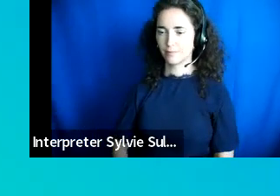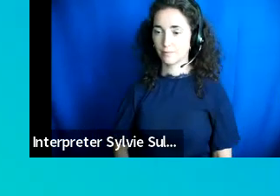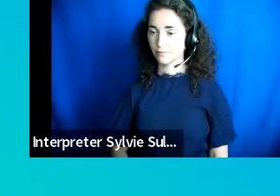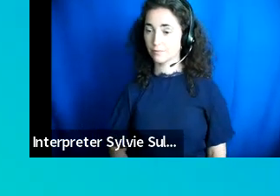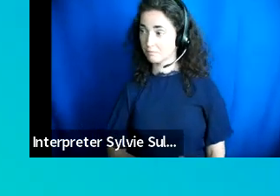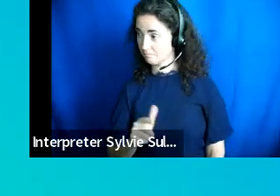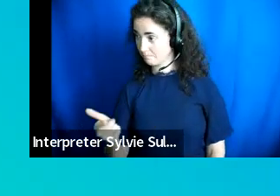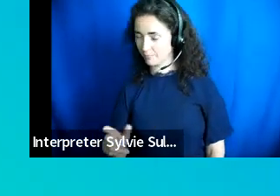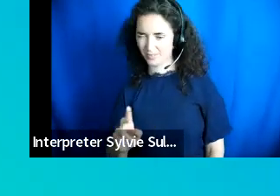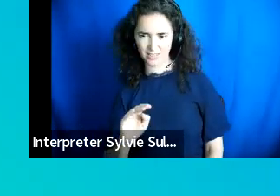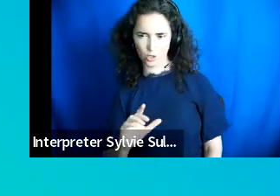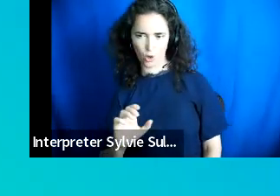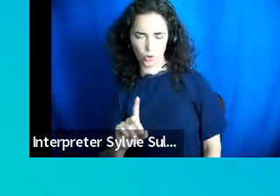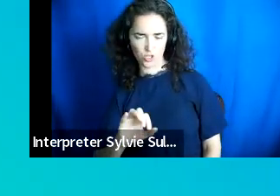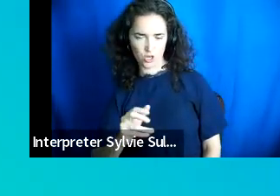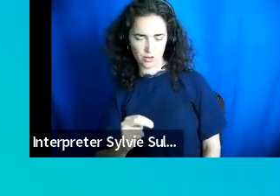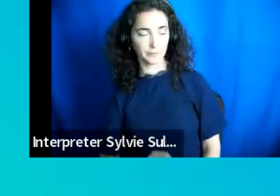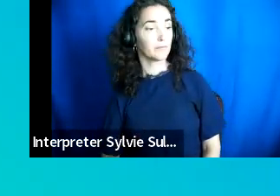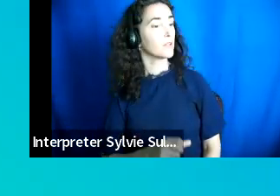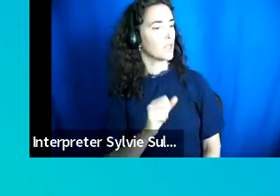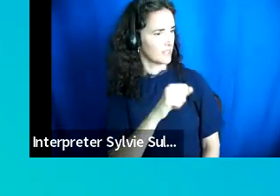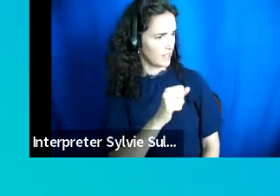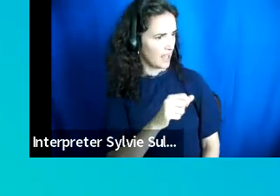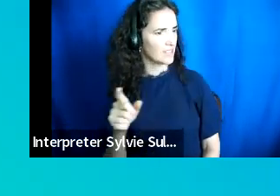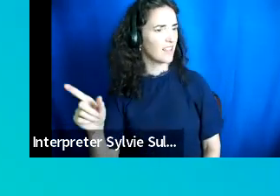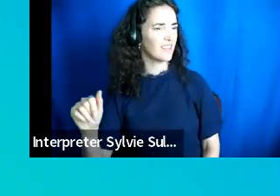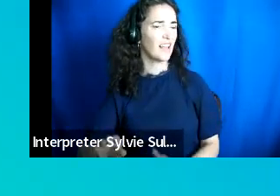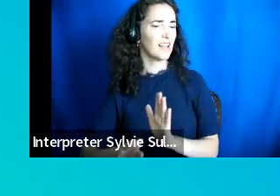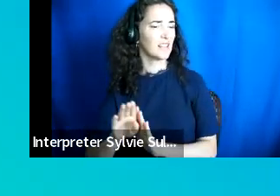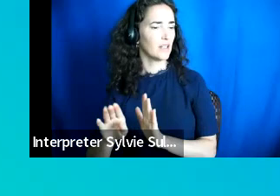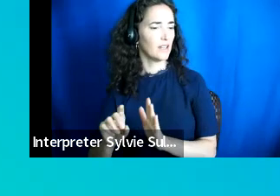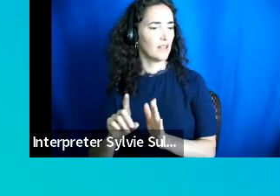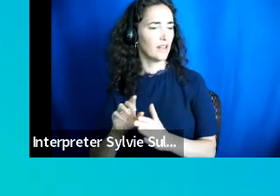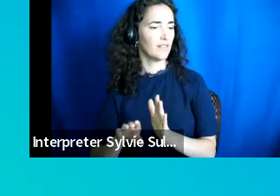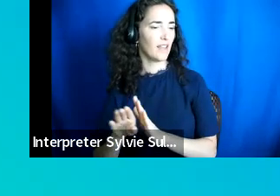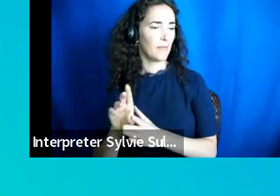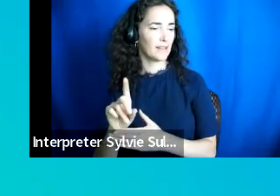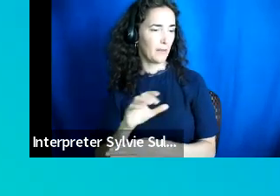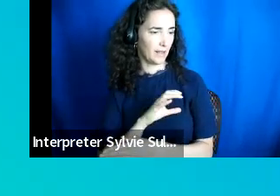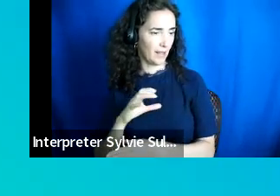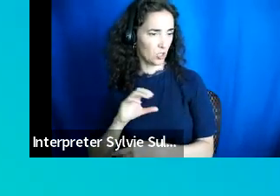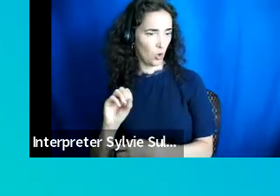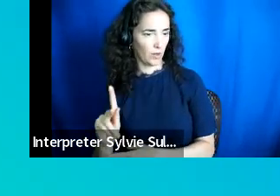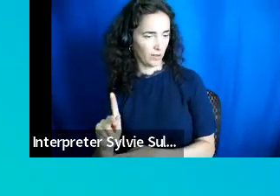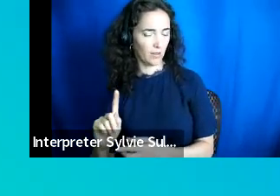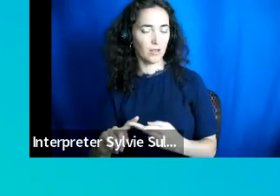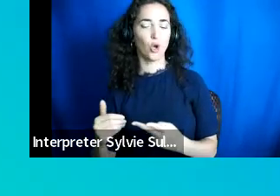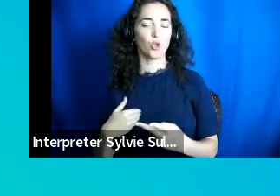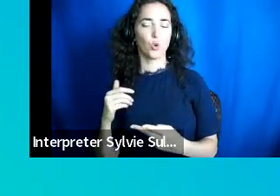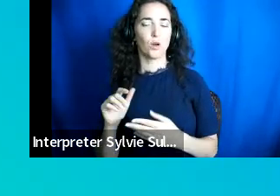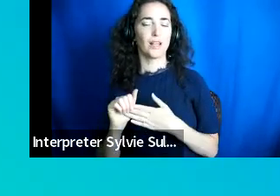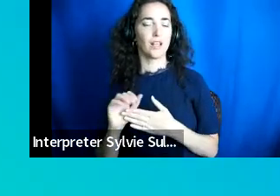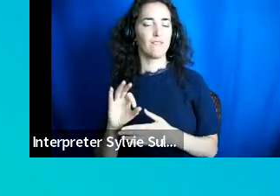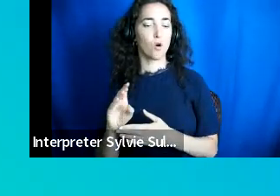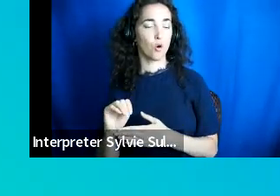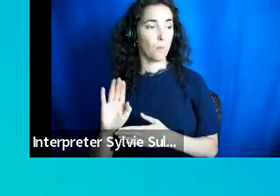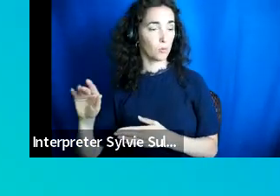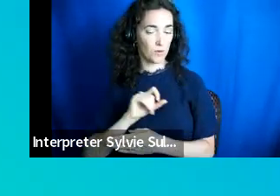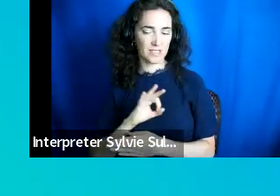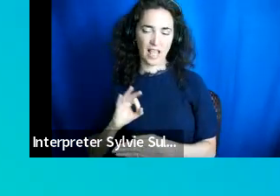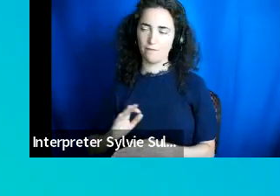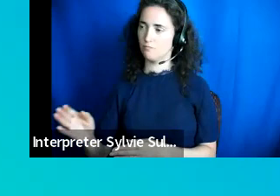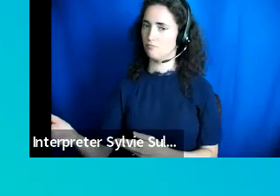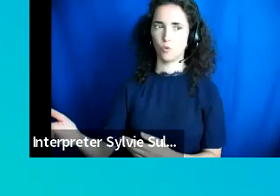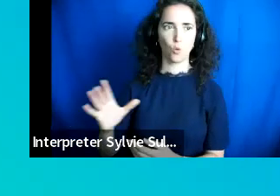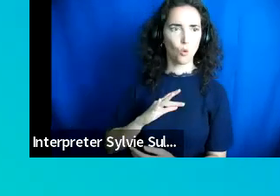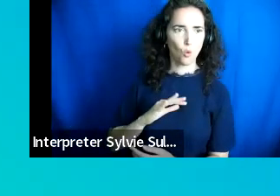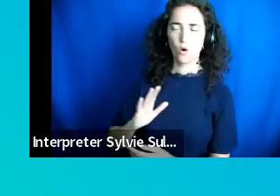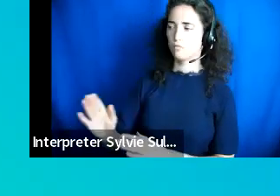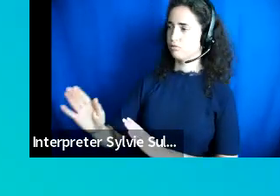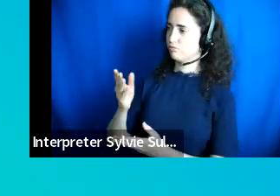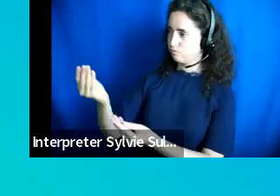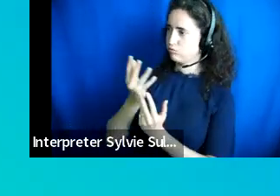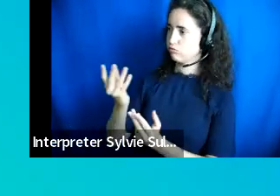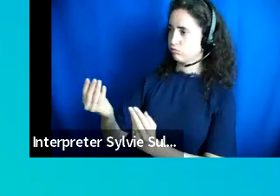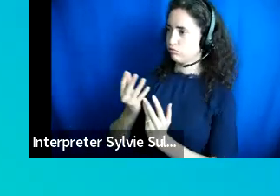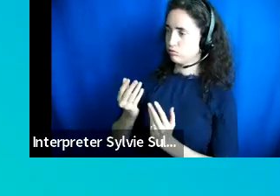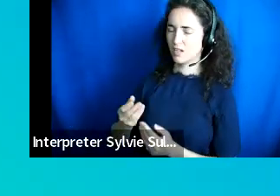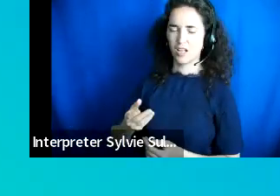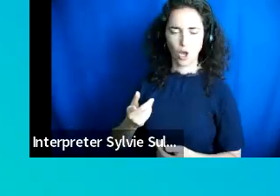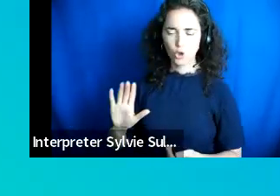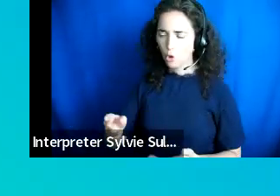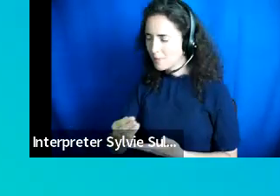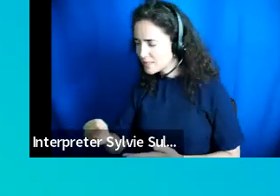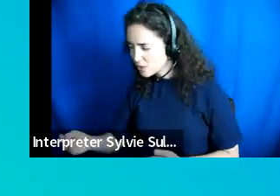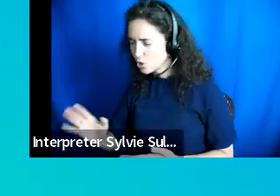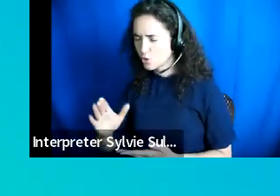Yeah, they've been The staff at the developmental Disabilities Council in Oklahoma, and their use leadership Forum have been incredibly forthcoming with their intellectual property, their printed materials and the willingness to